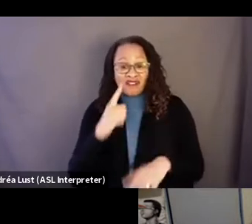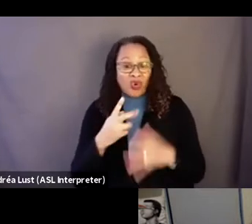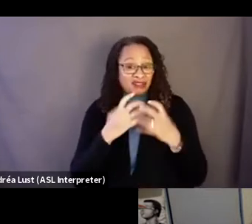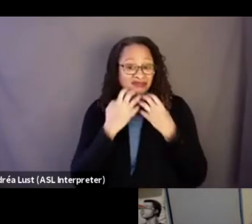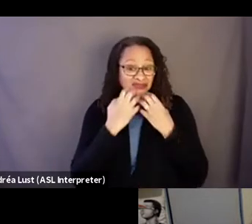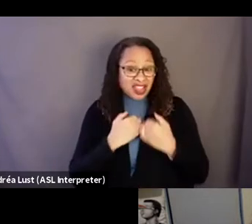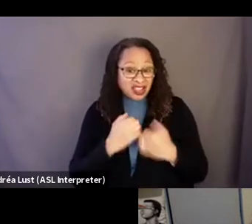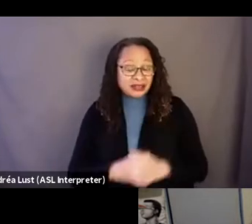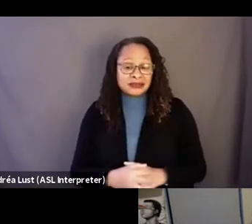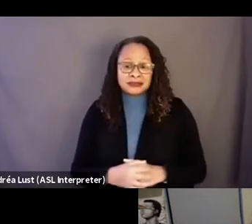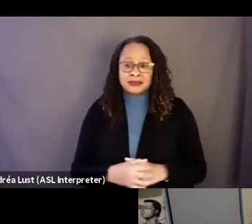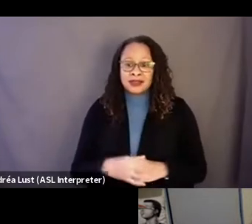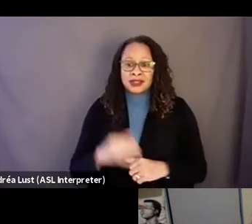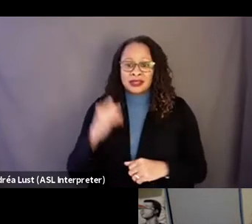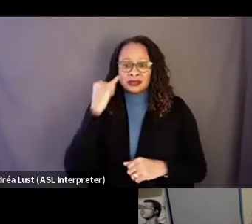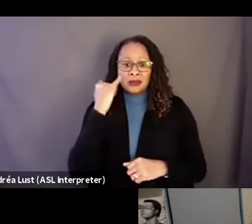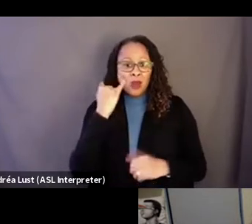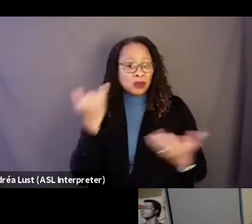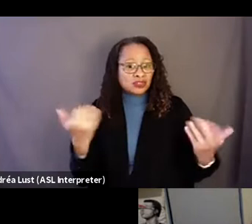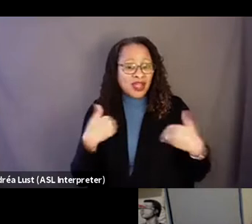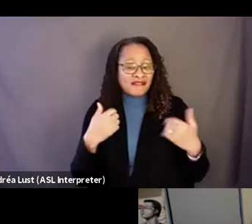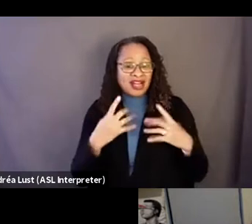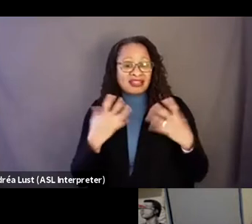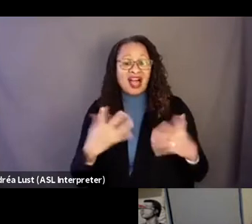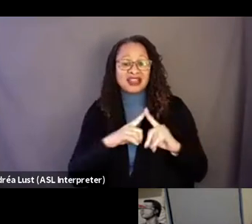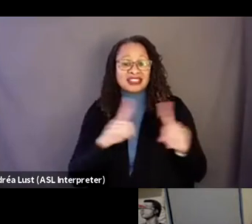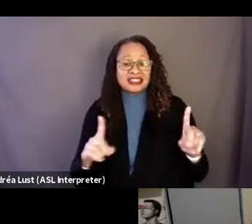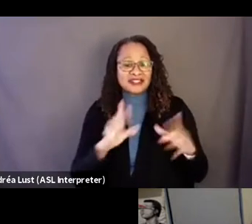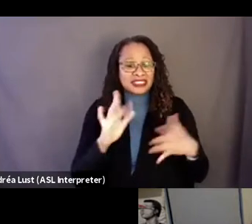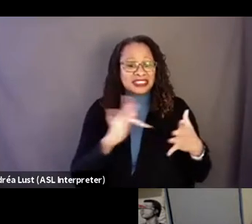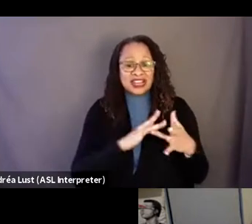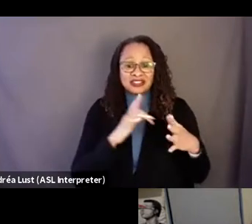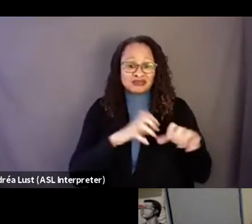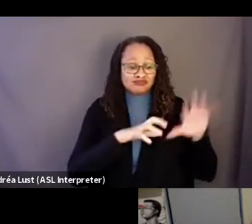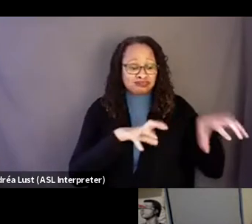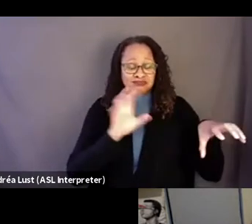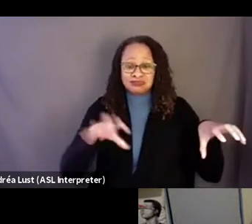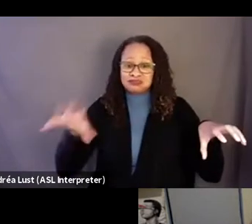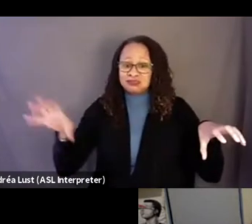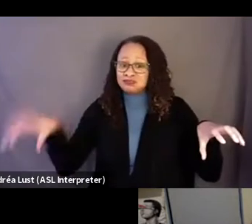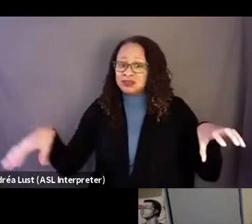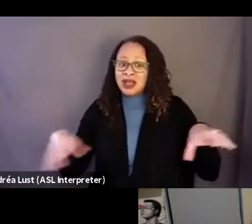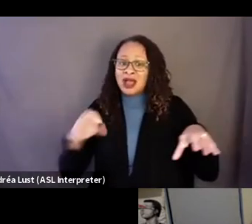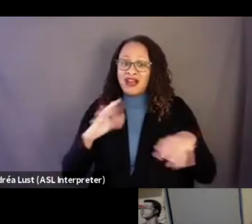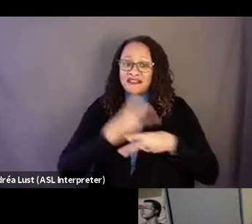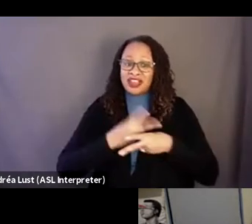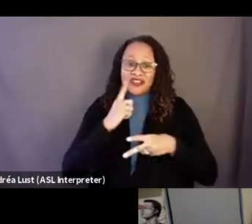What if you had a lot of different centers of care for different ages, different needs of the community